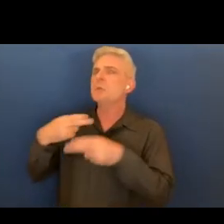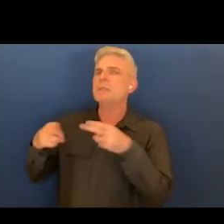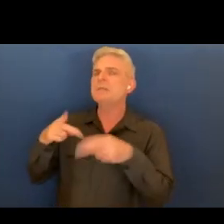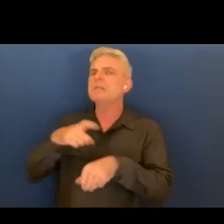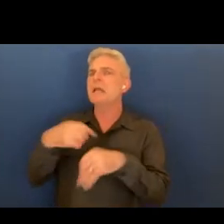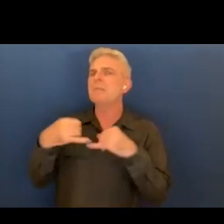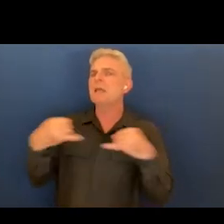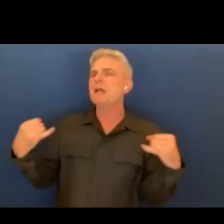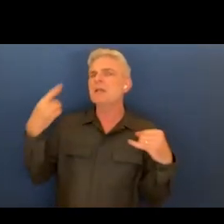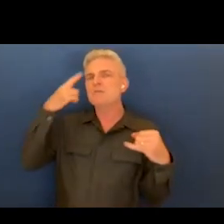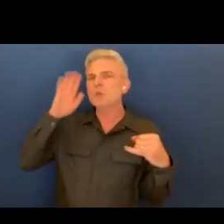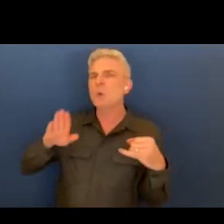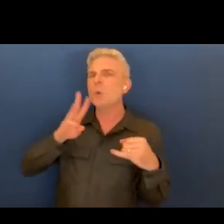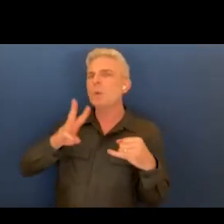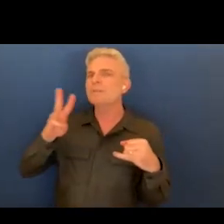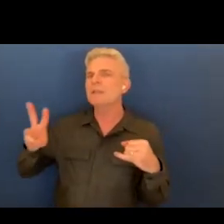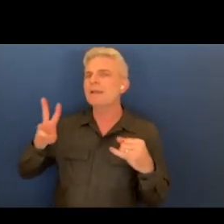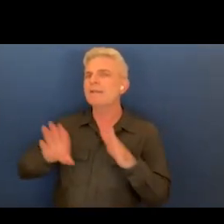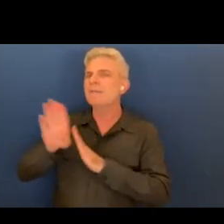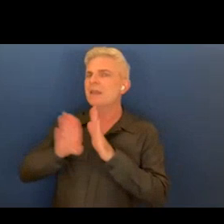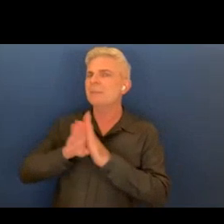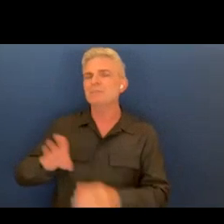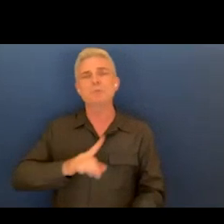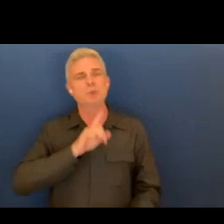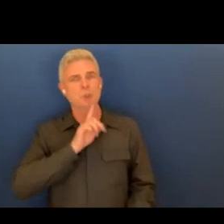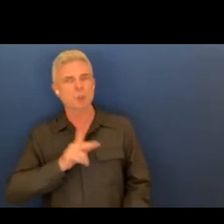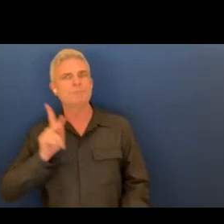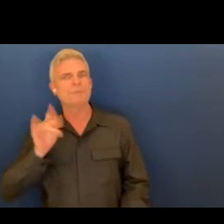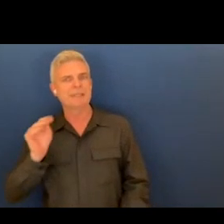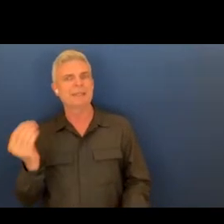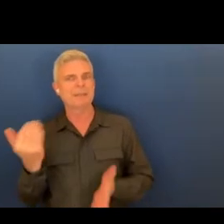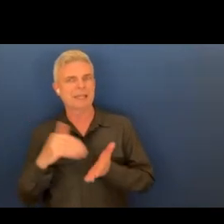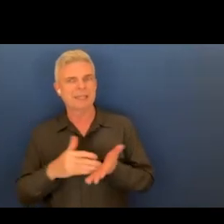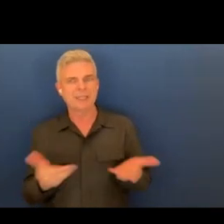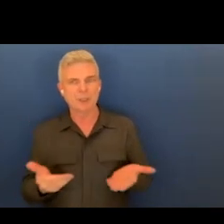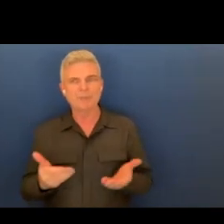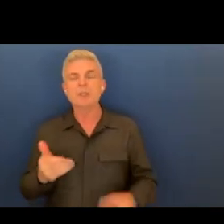for us on your website’s development. [Kim] Sure—this is Kim again. Vermont